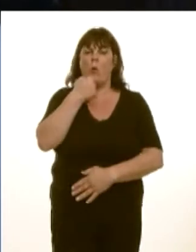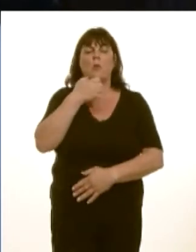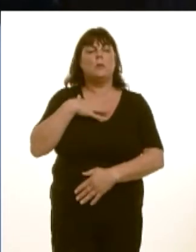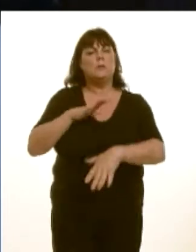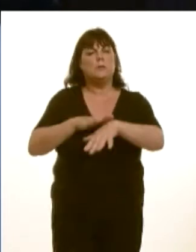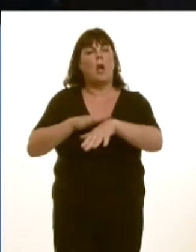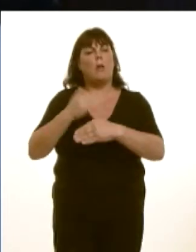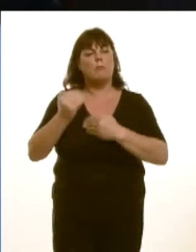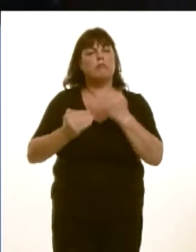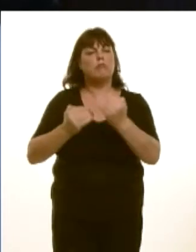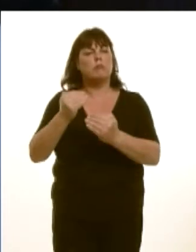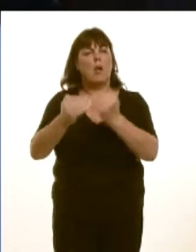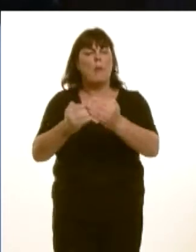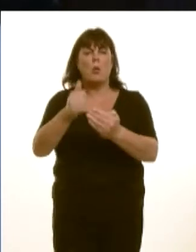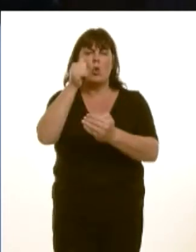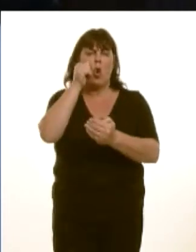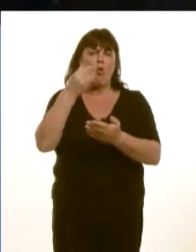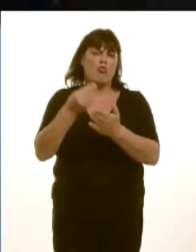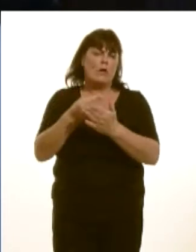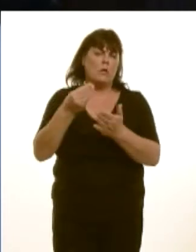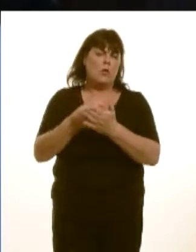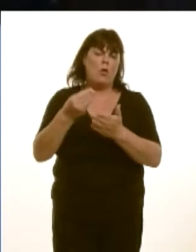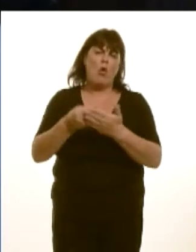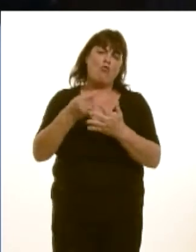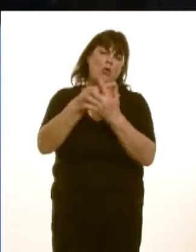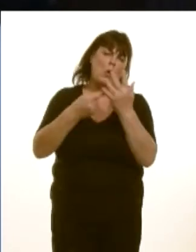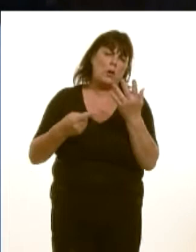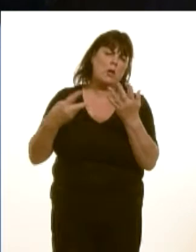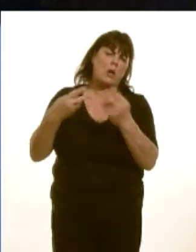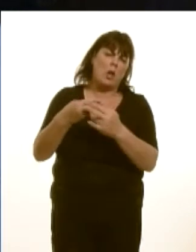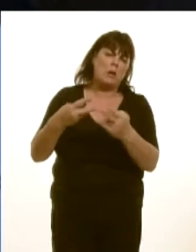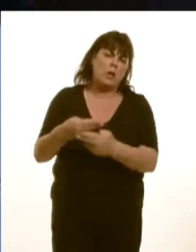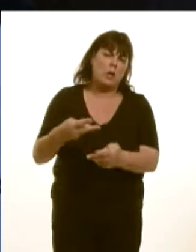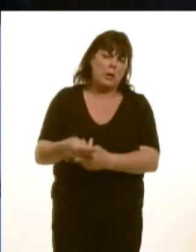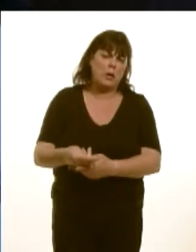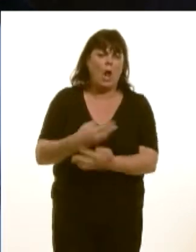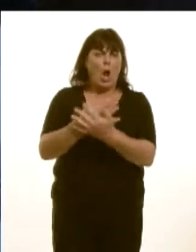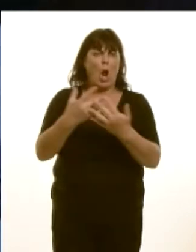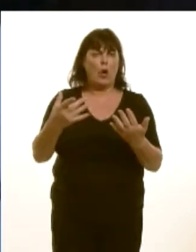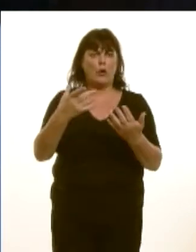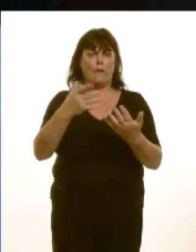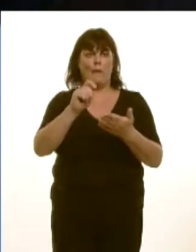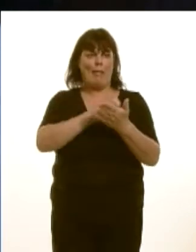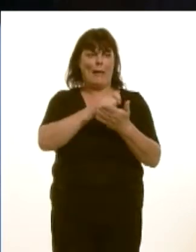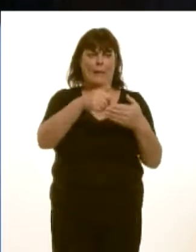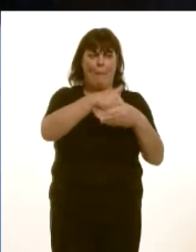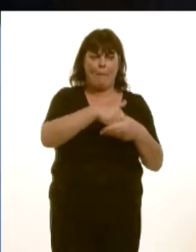our already stretched resources, signalling much change and doubt for many elected members but, more importantly, for our staff.